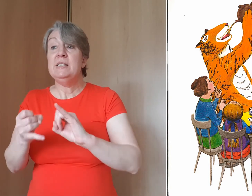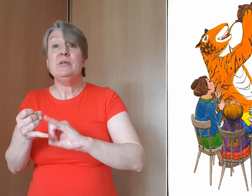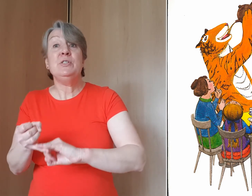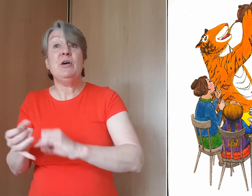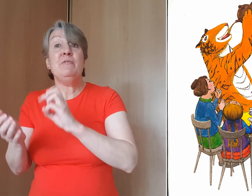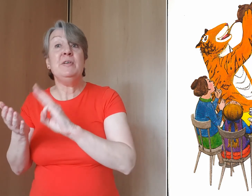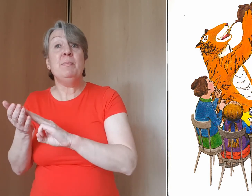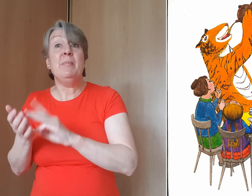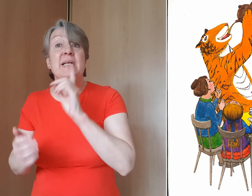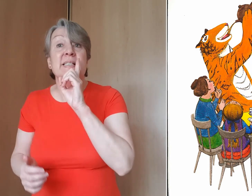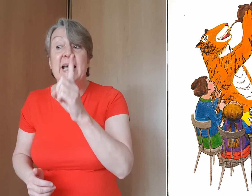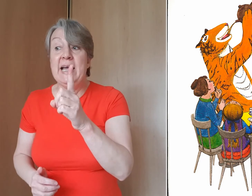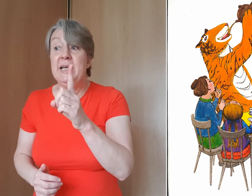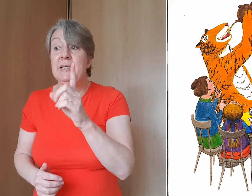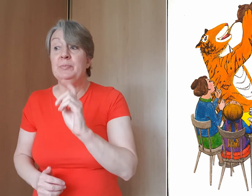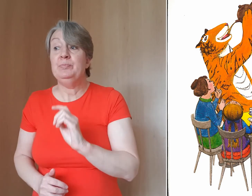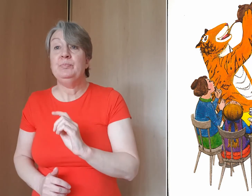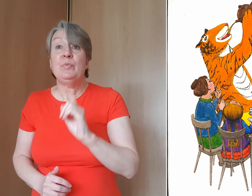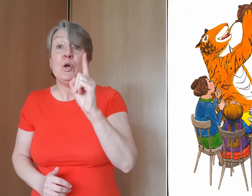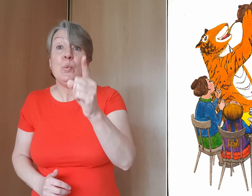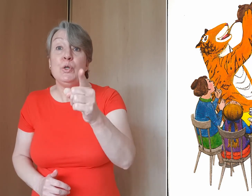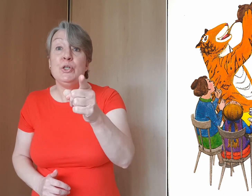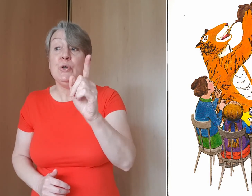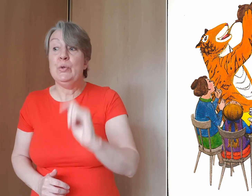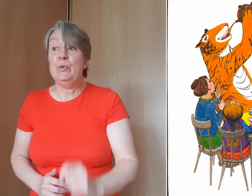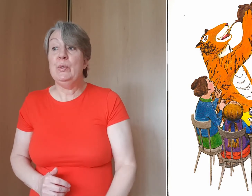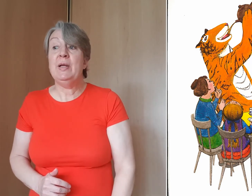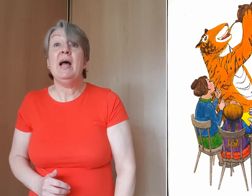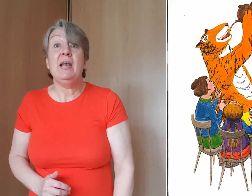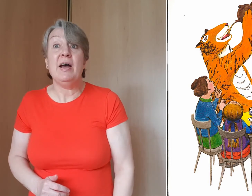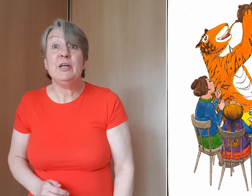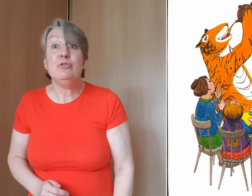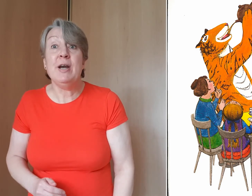so Sophie's mummy said "Would you like a drink?"